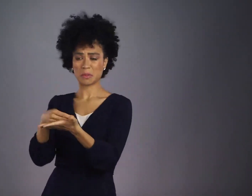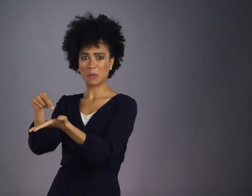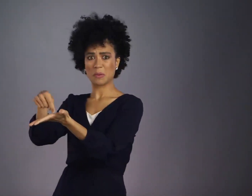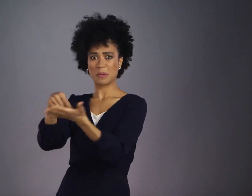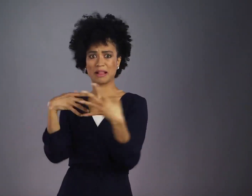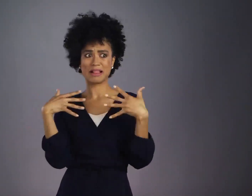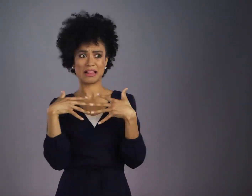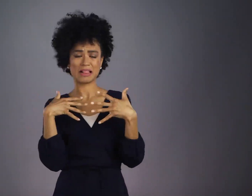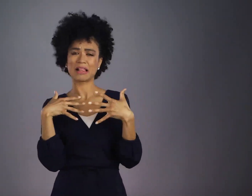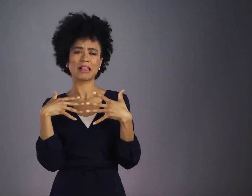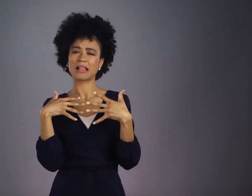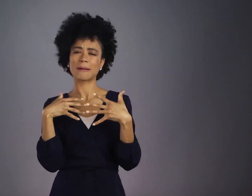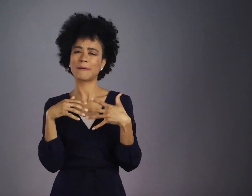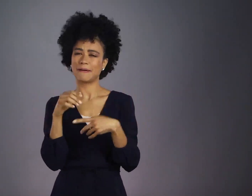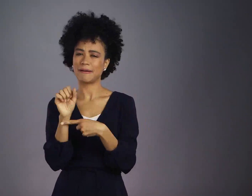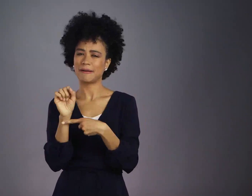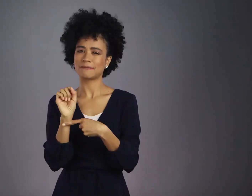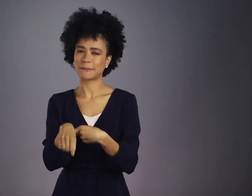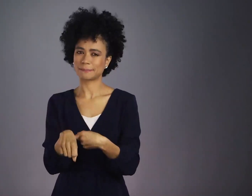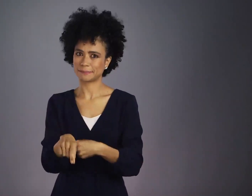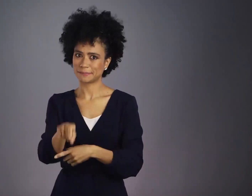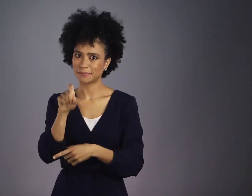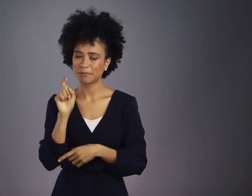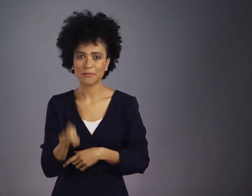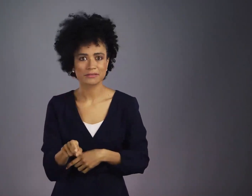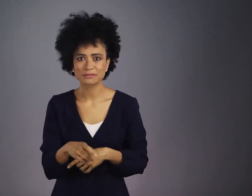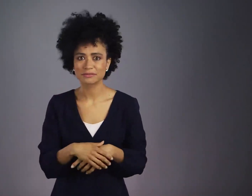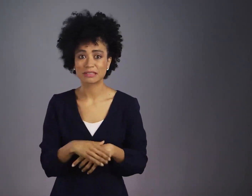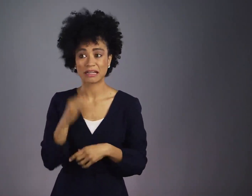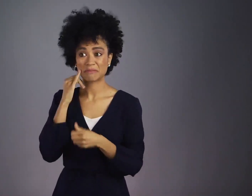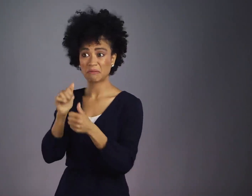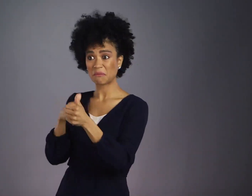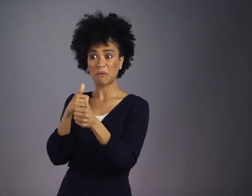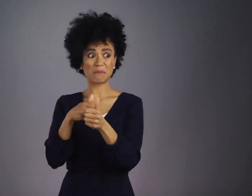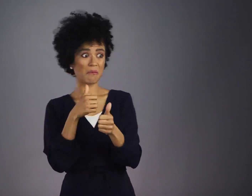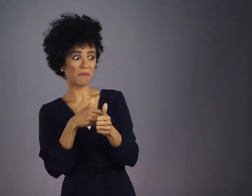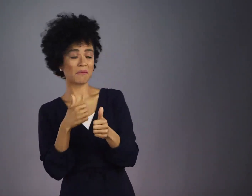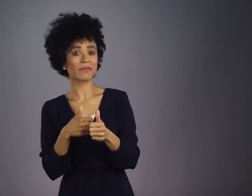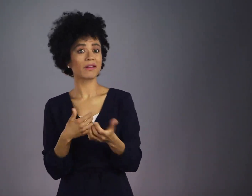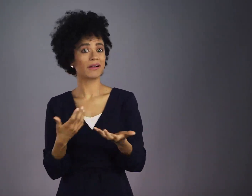We must lose our fear of creditors no matter how far we have to go,